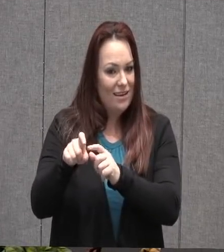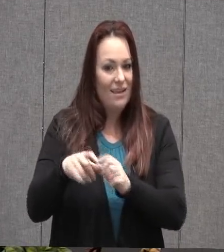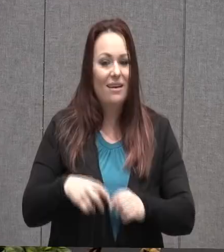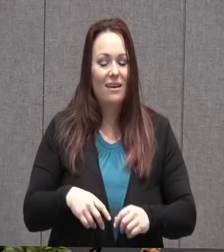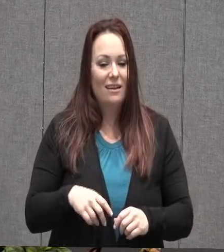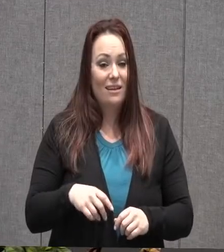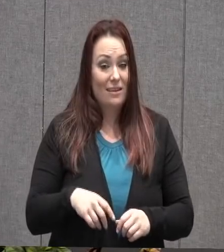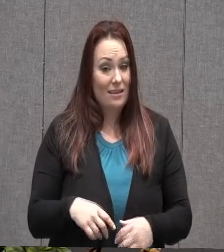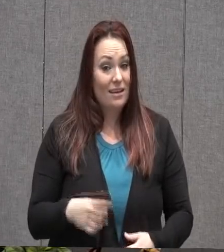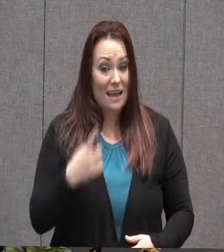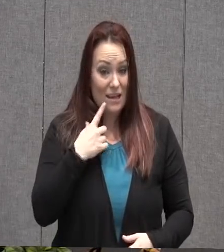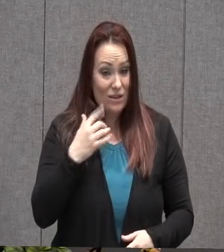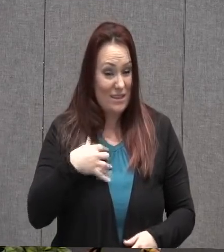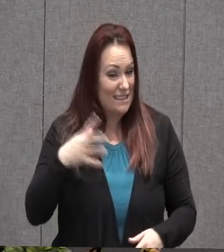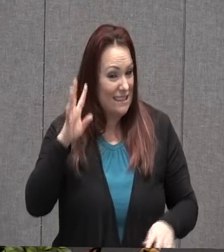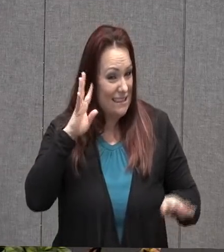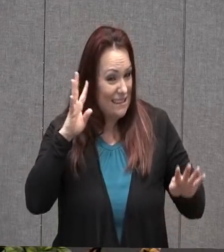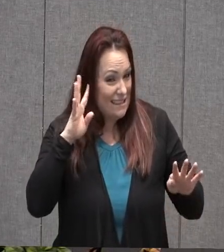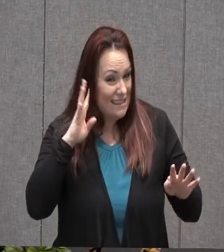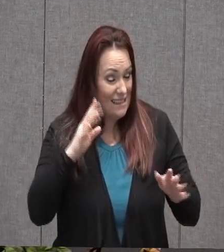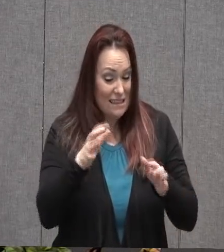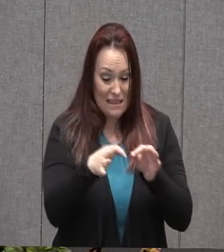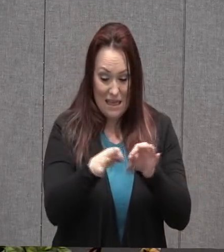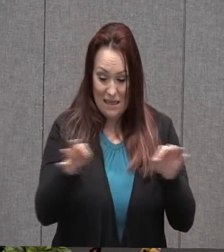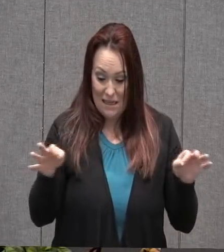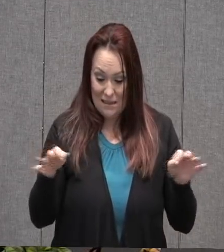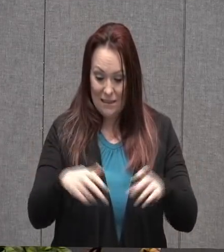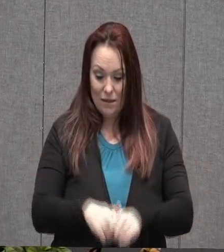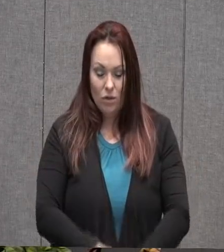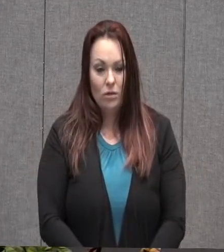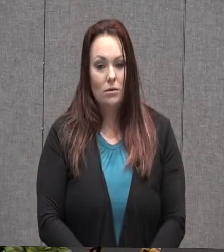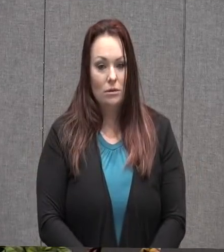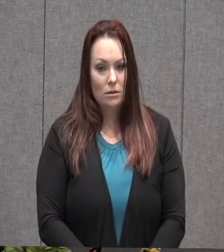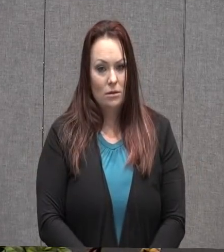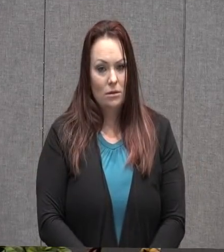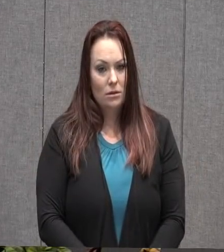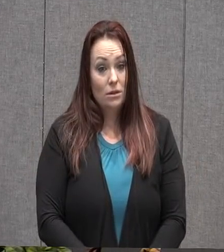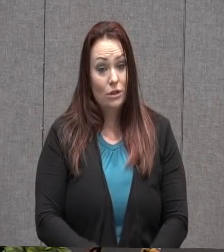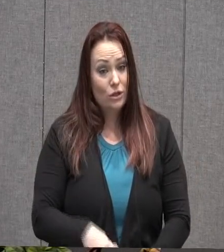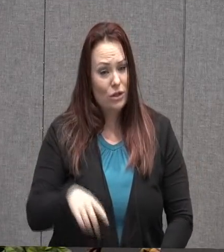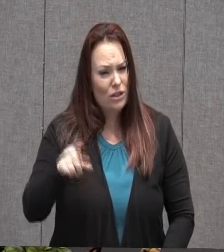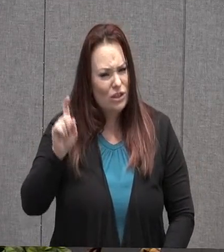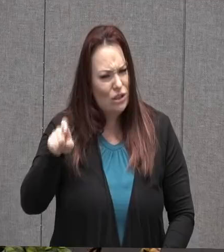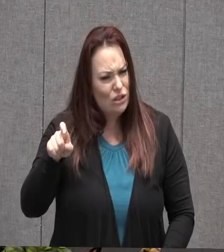I'm thinking about that same sentence I used. Should we play a game today?